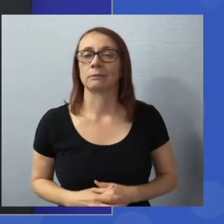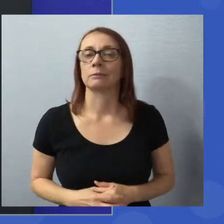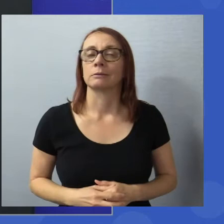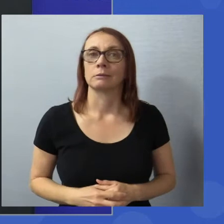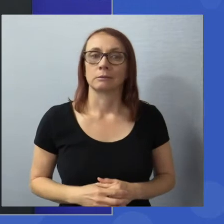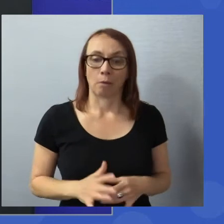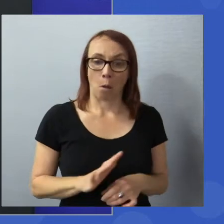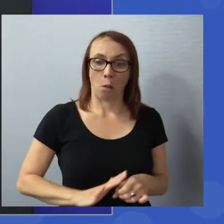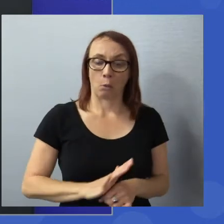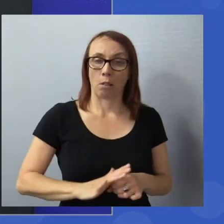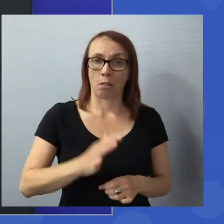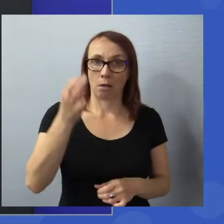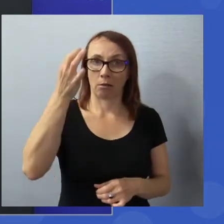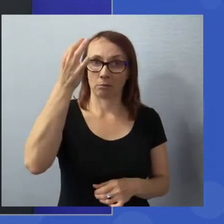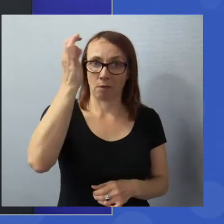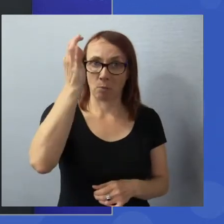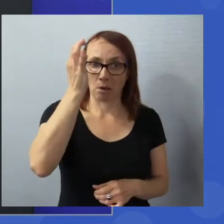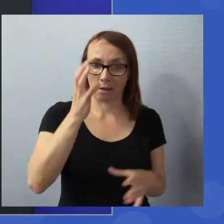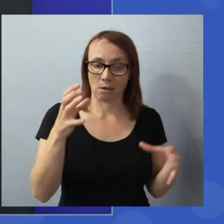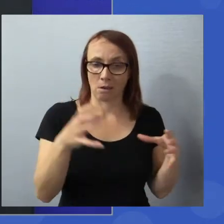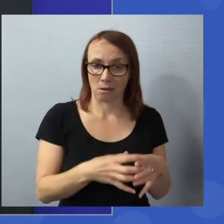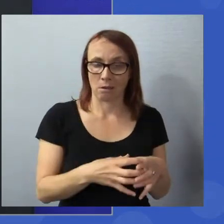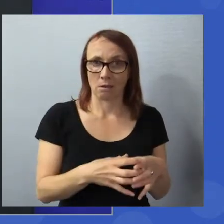local government to drive these changes we need cooperation with the UK